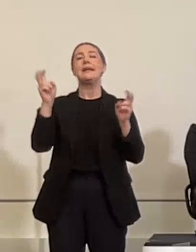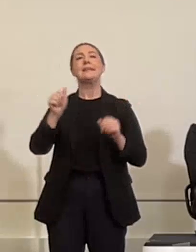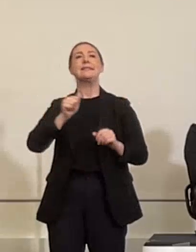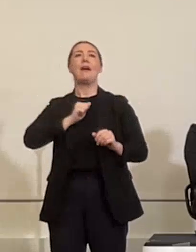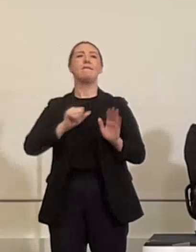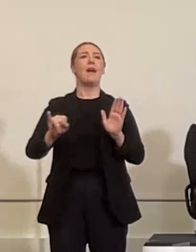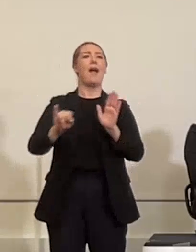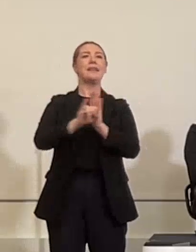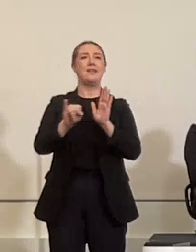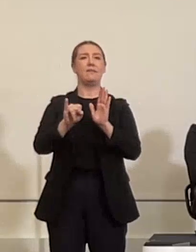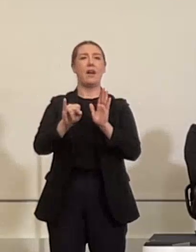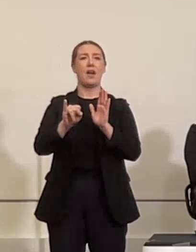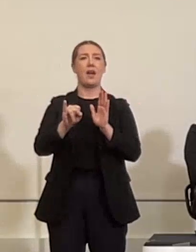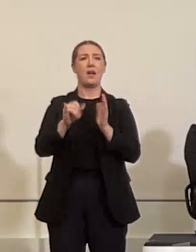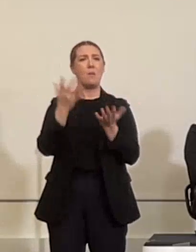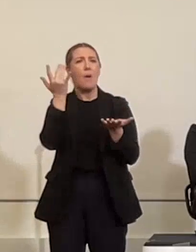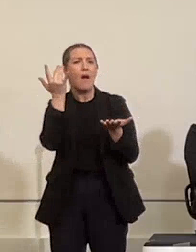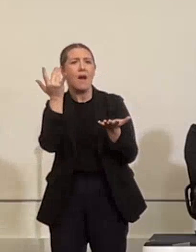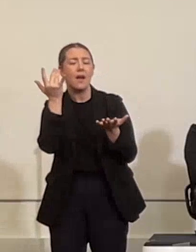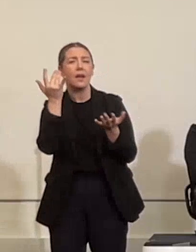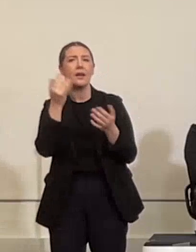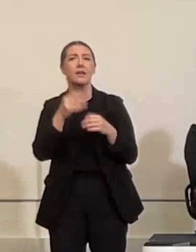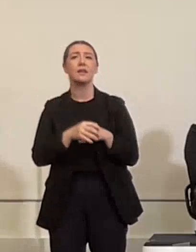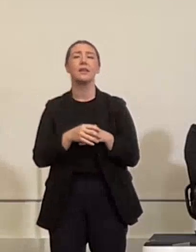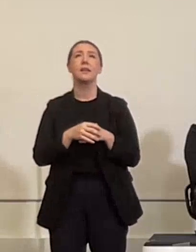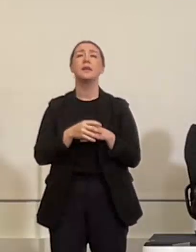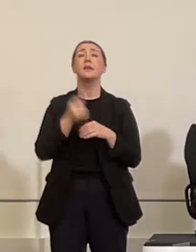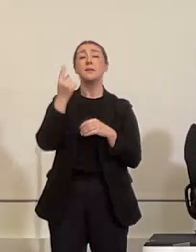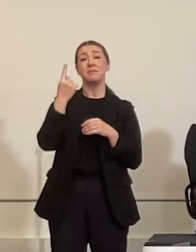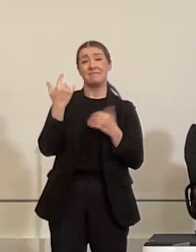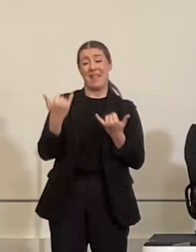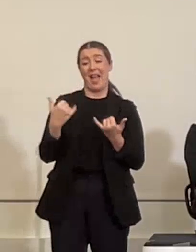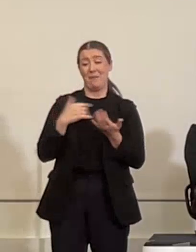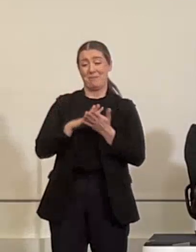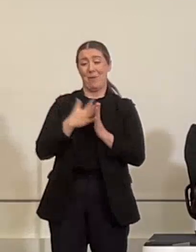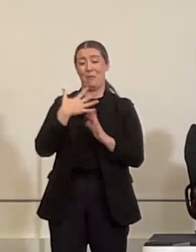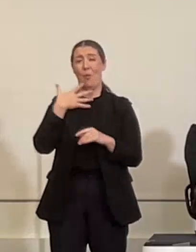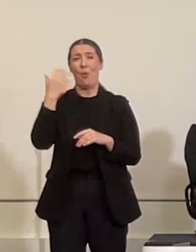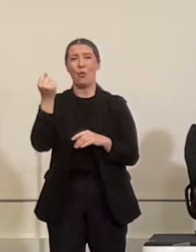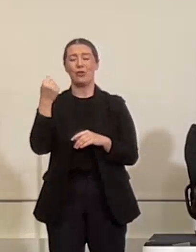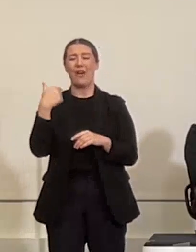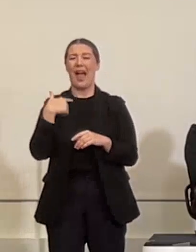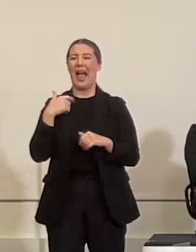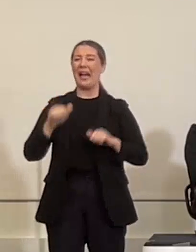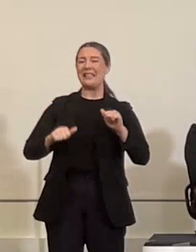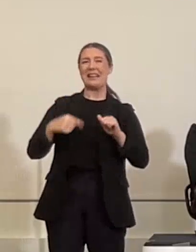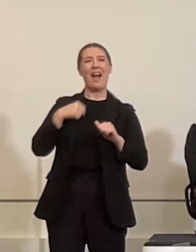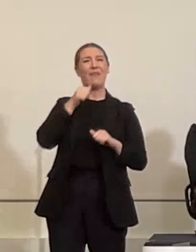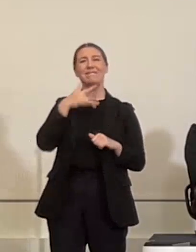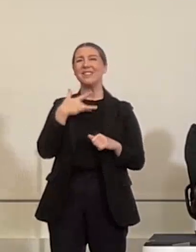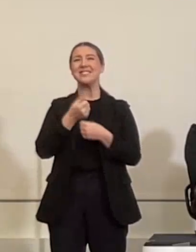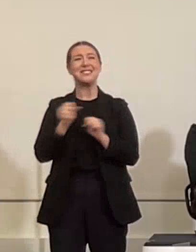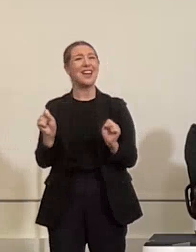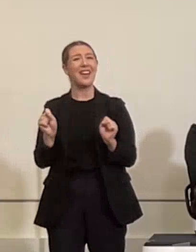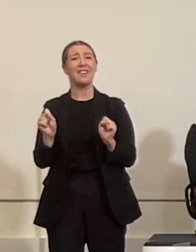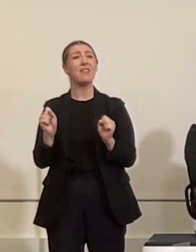And it was 'cause even as I'm an old dude now, I still didn't feel safe no matter how far we've come.